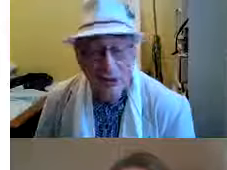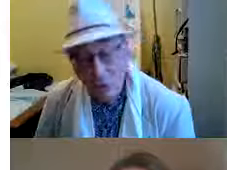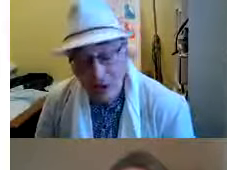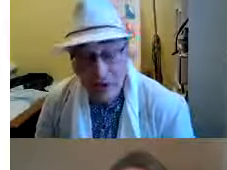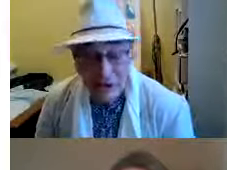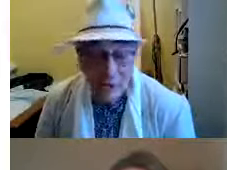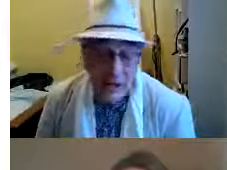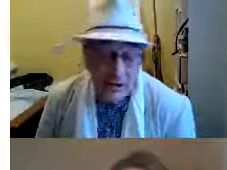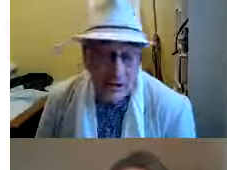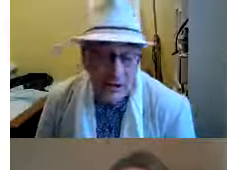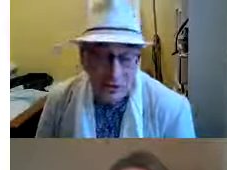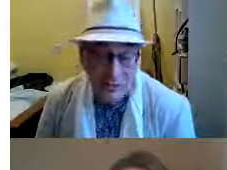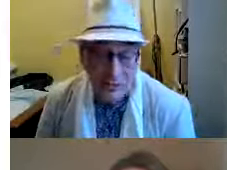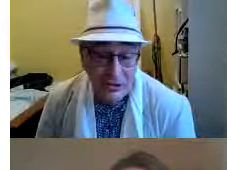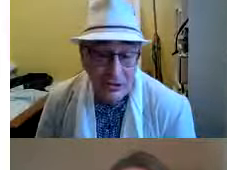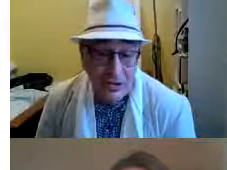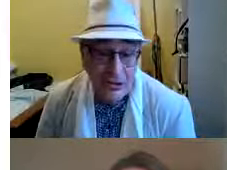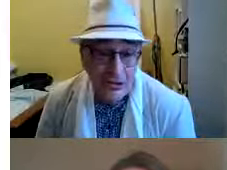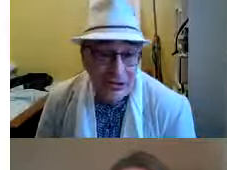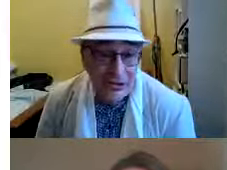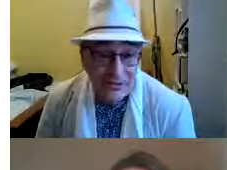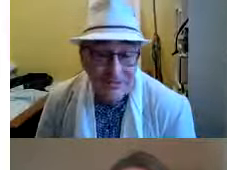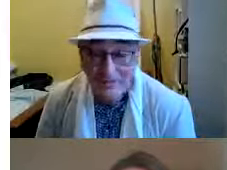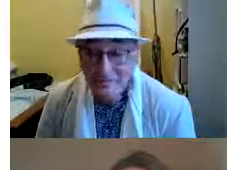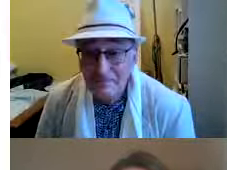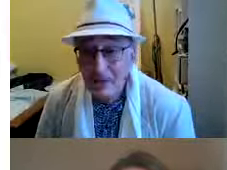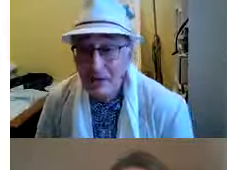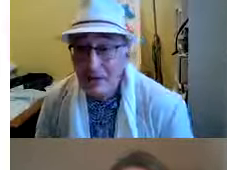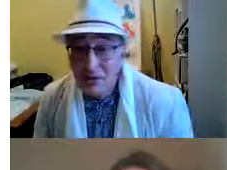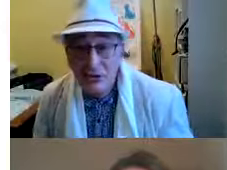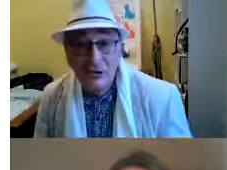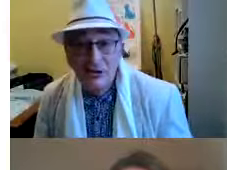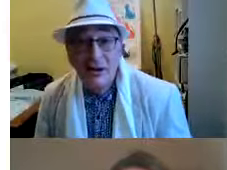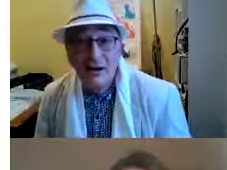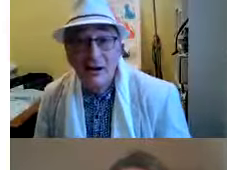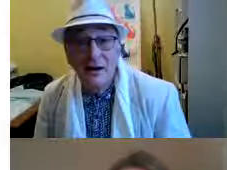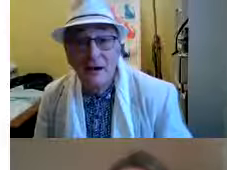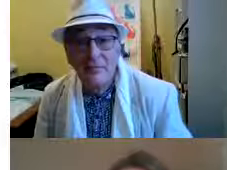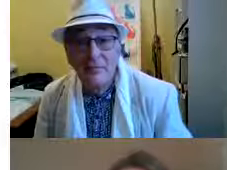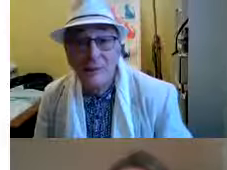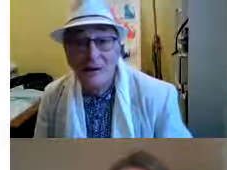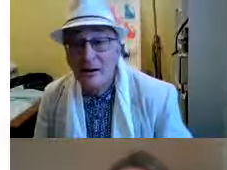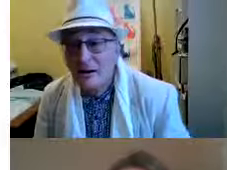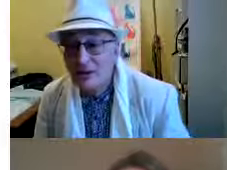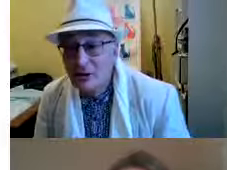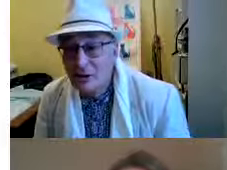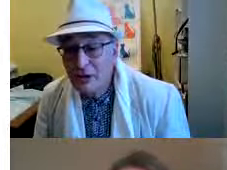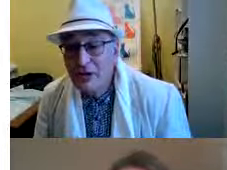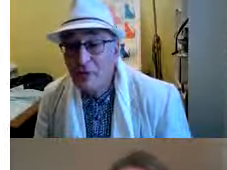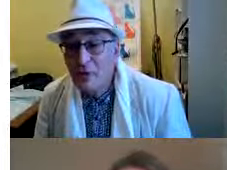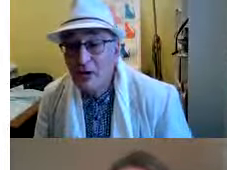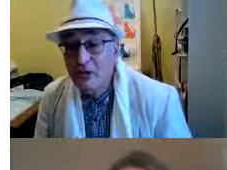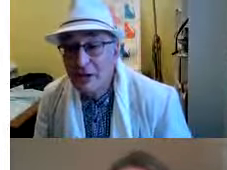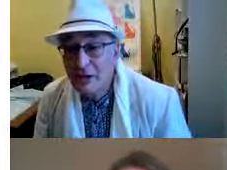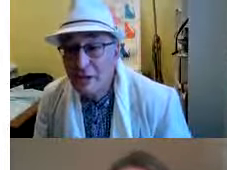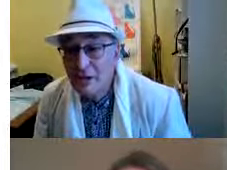shortlisted and we had to do a presentation sorry um i do need everyone to keep their